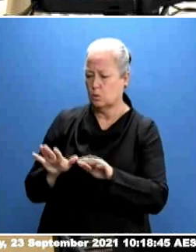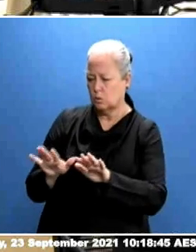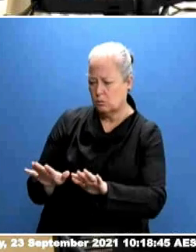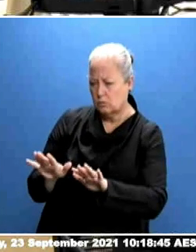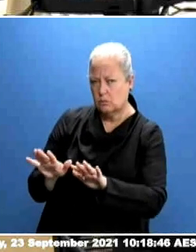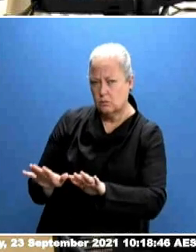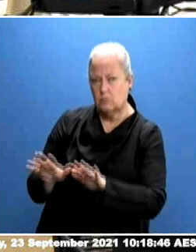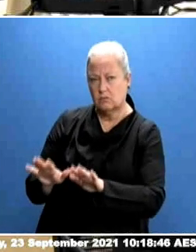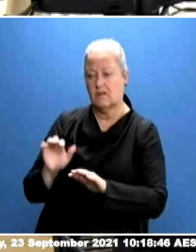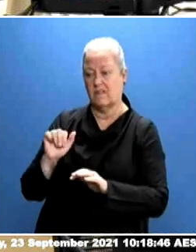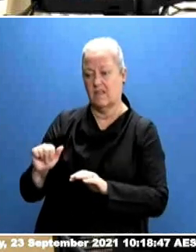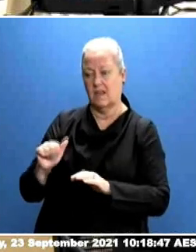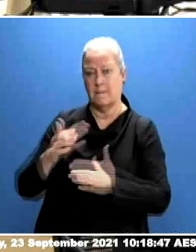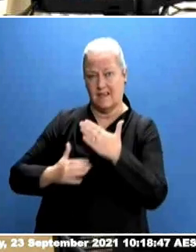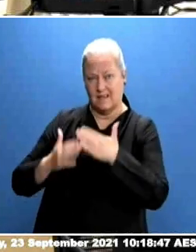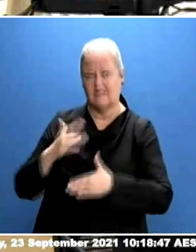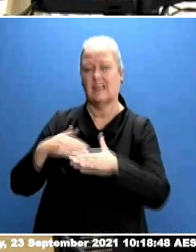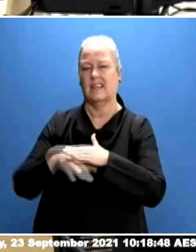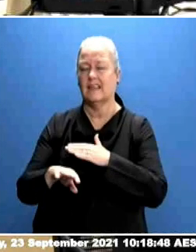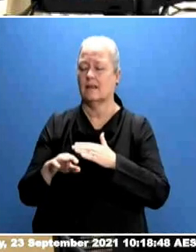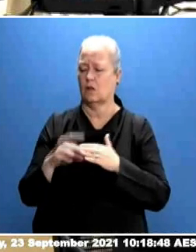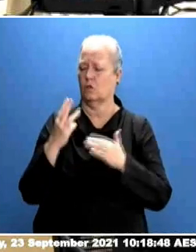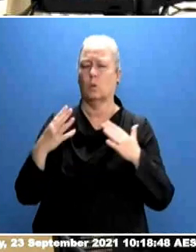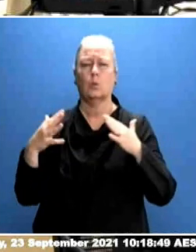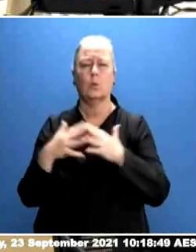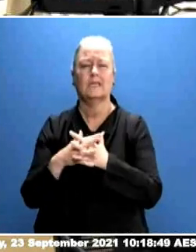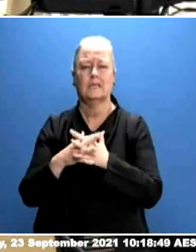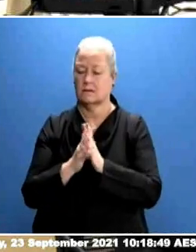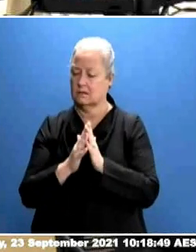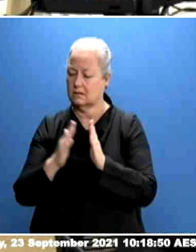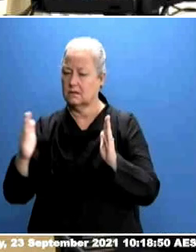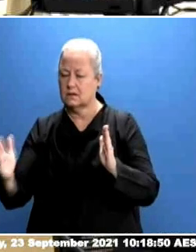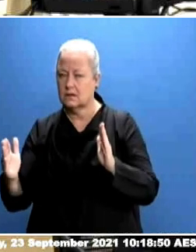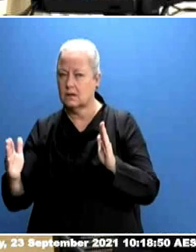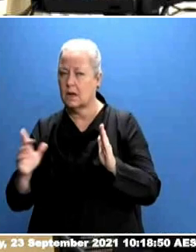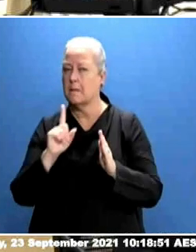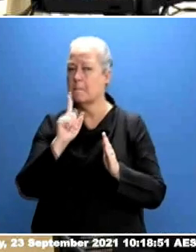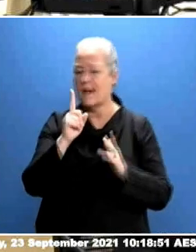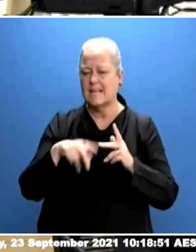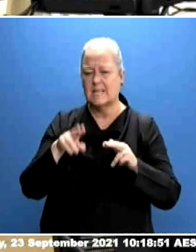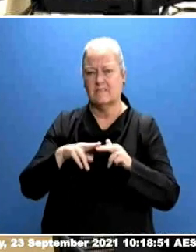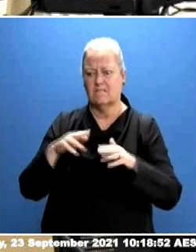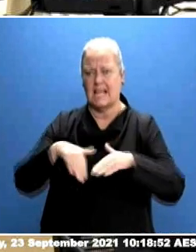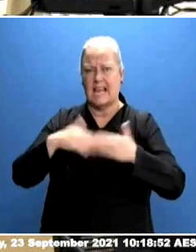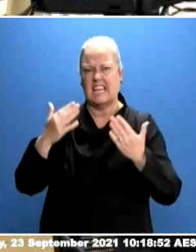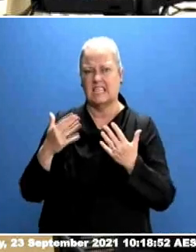within that 3-week period, unless there's some exceptional circumstance that an extension might then extend that to 42.